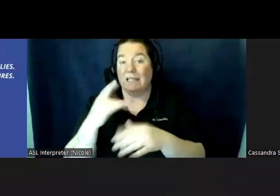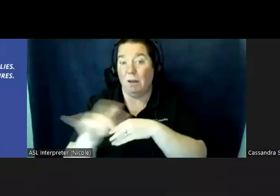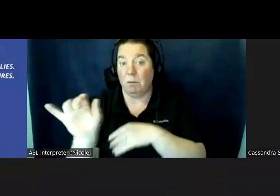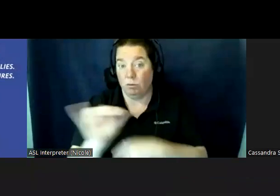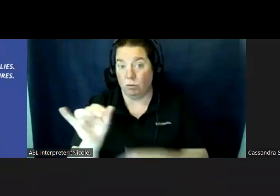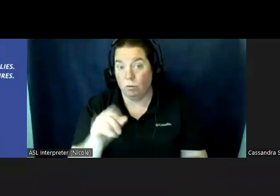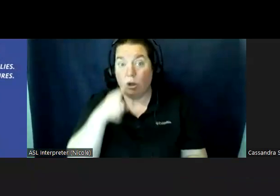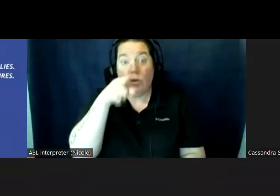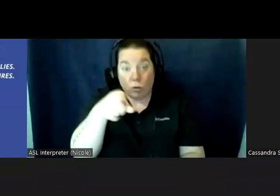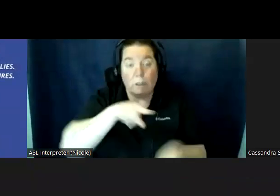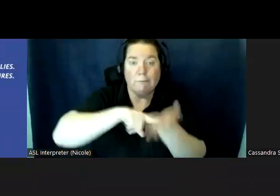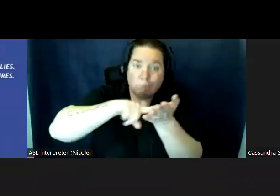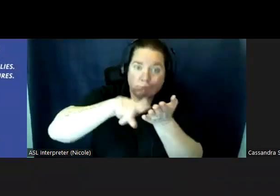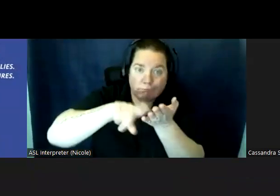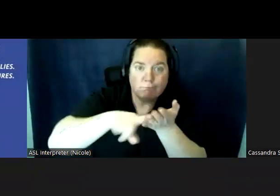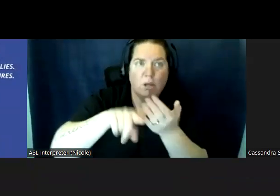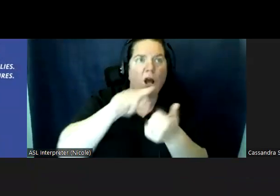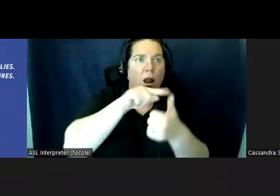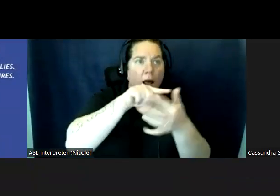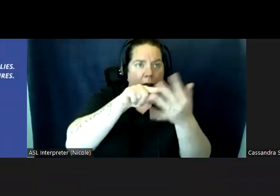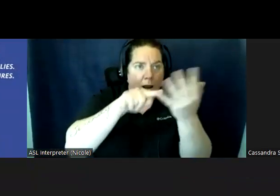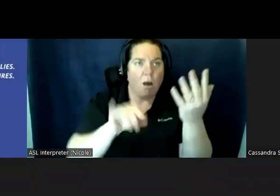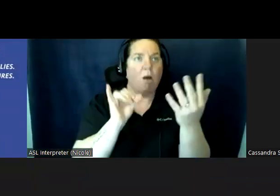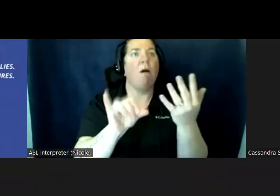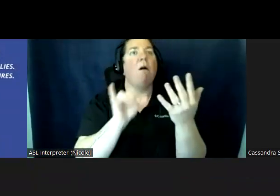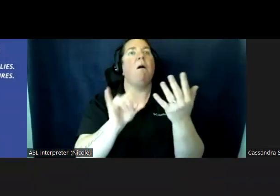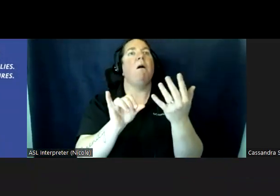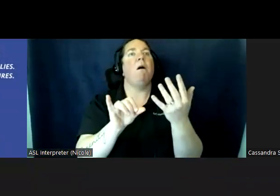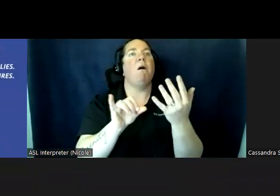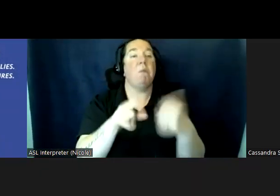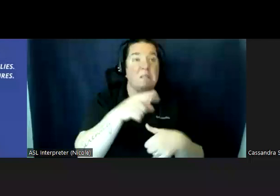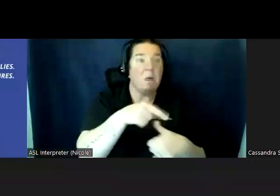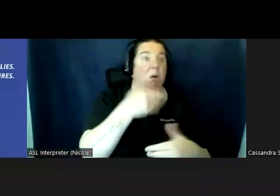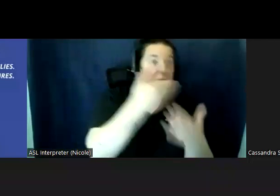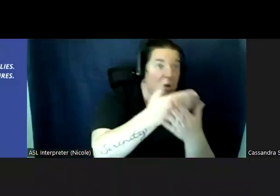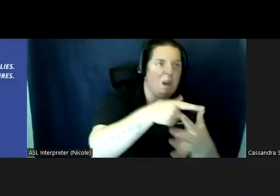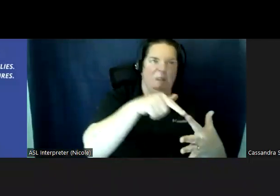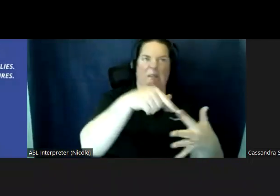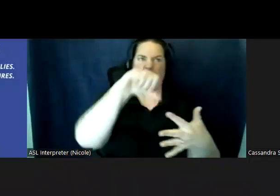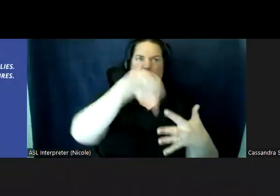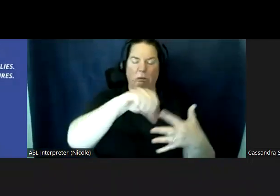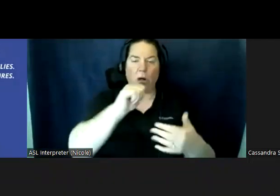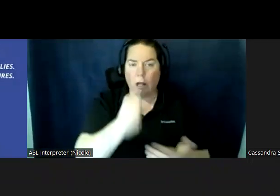various tools and look at the credibility of those tools and technical property. I just wanted to